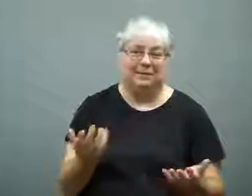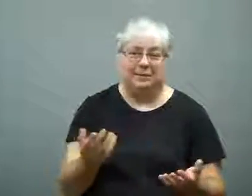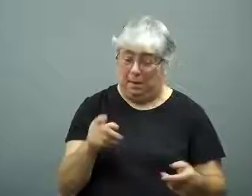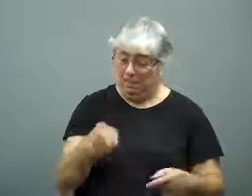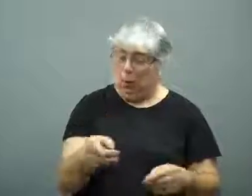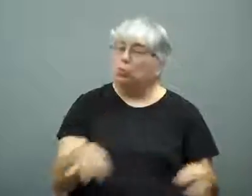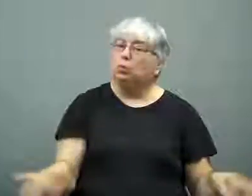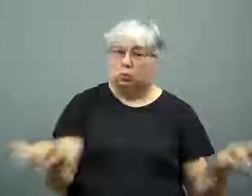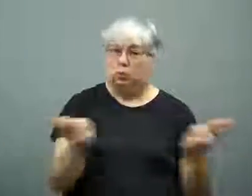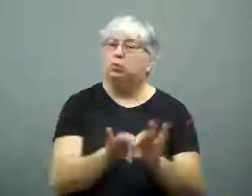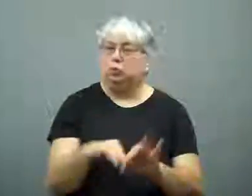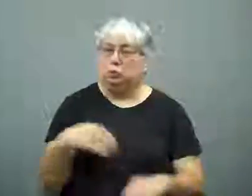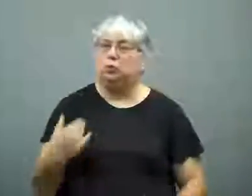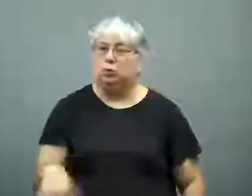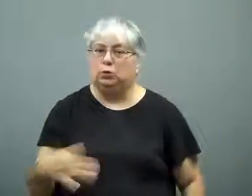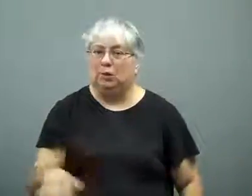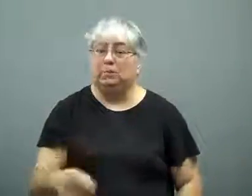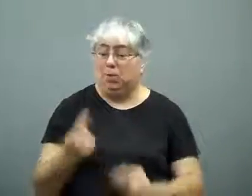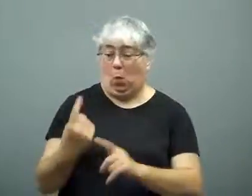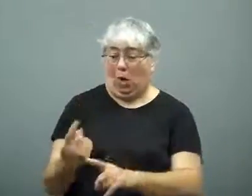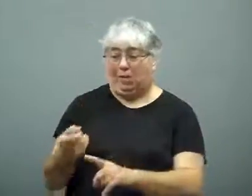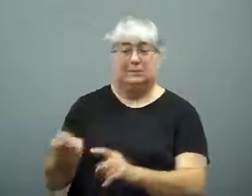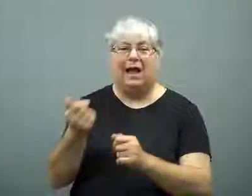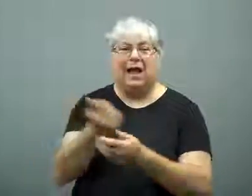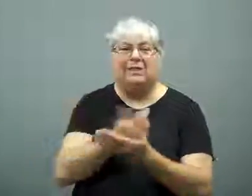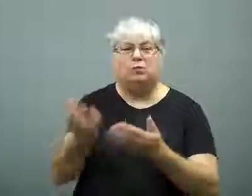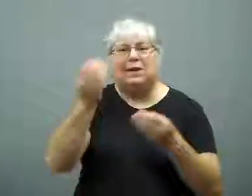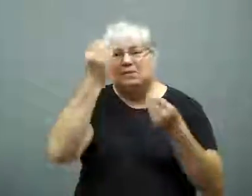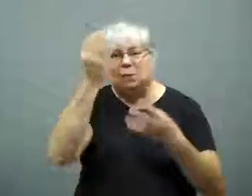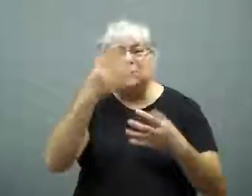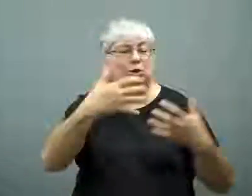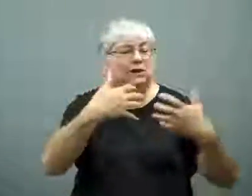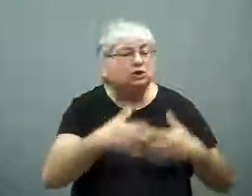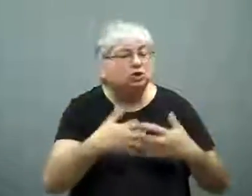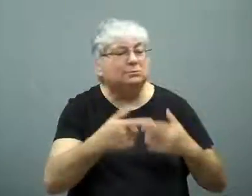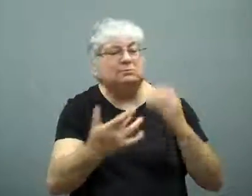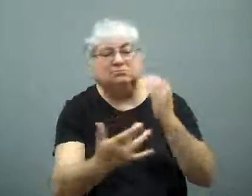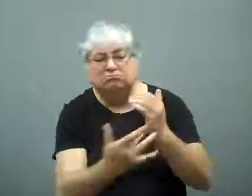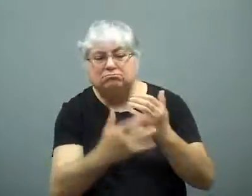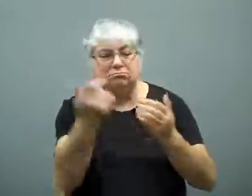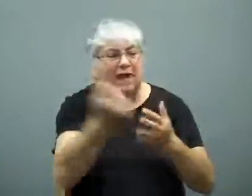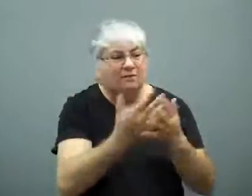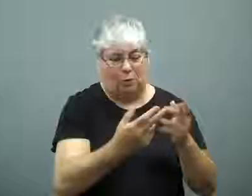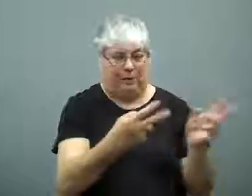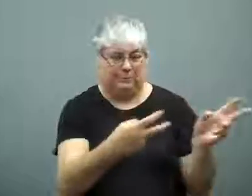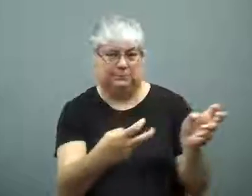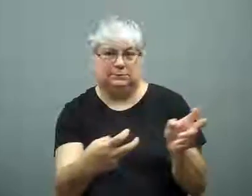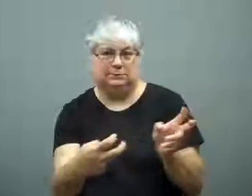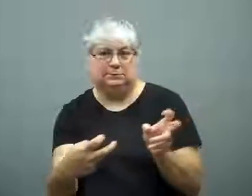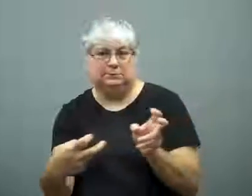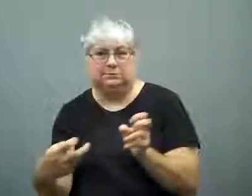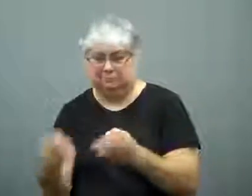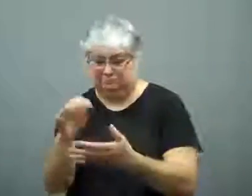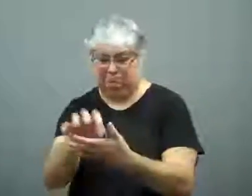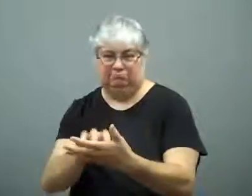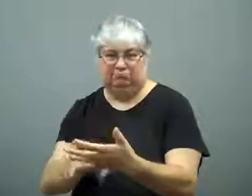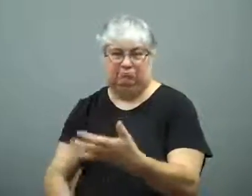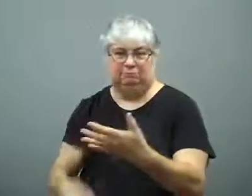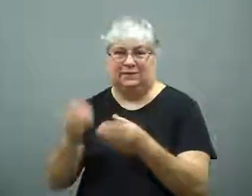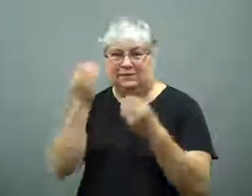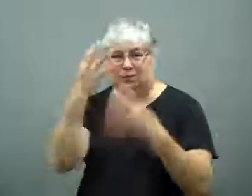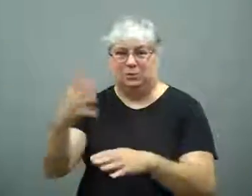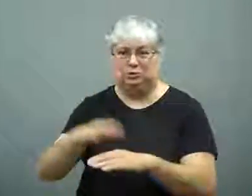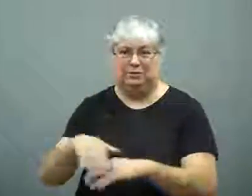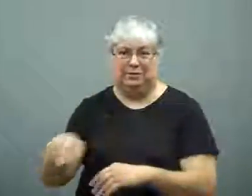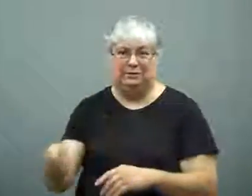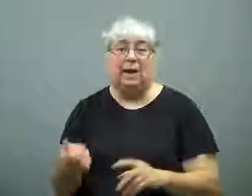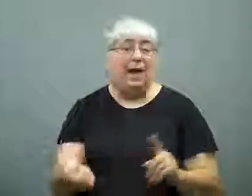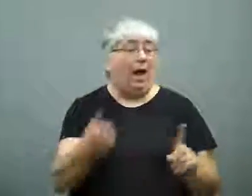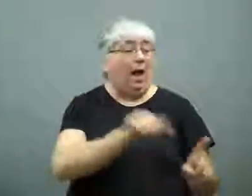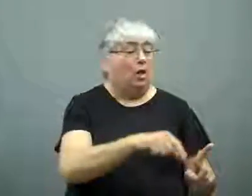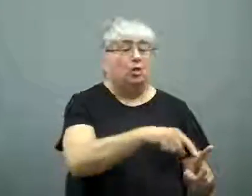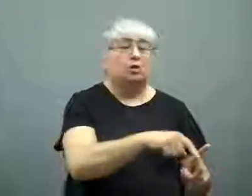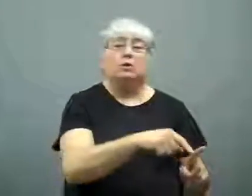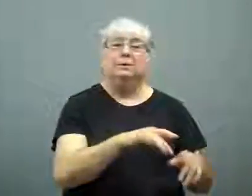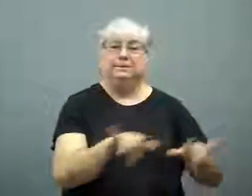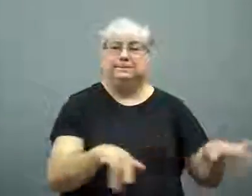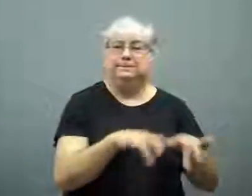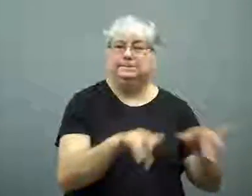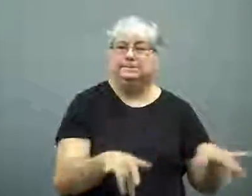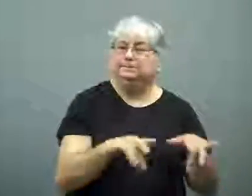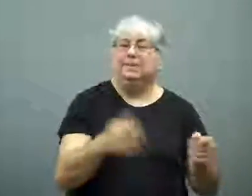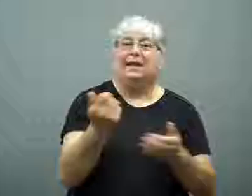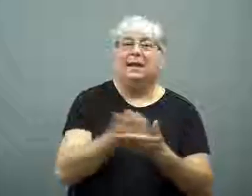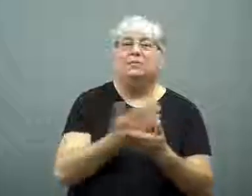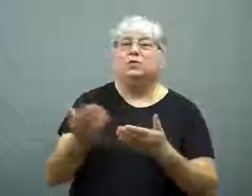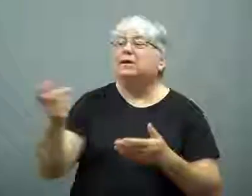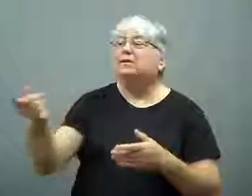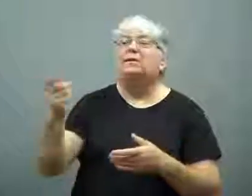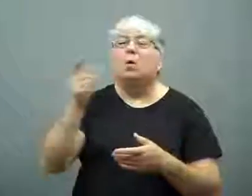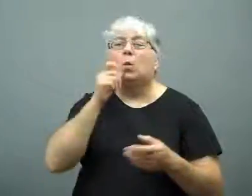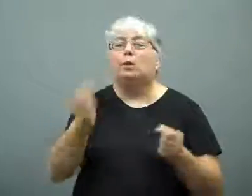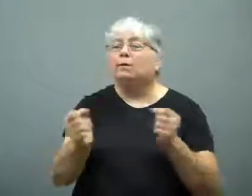They are vital. One records data from the engines and technology on the plane.